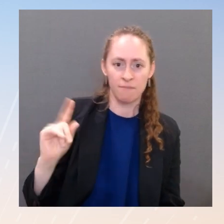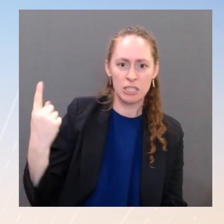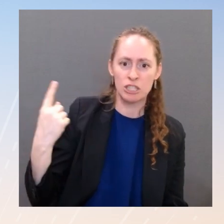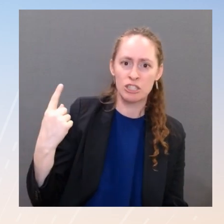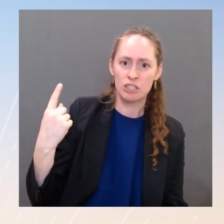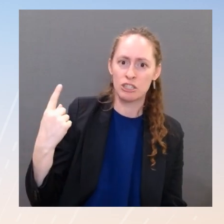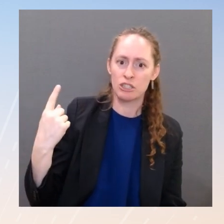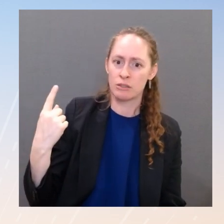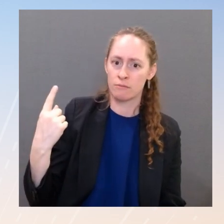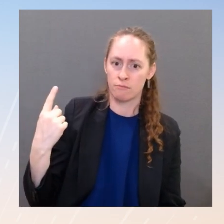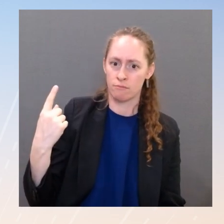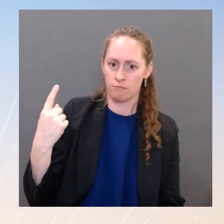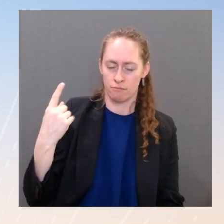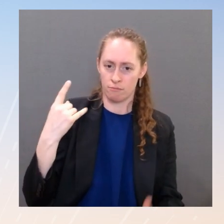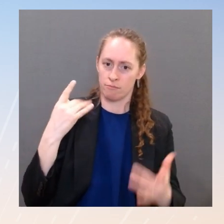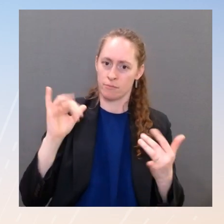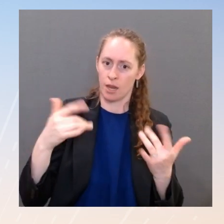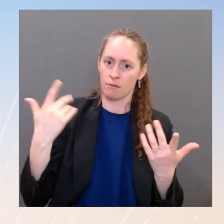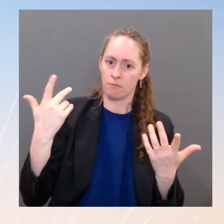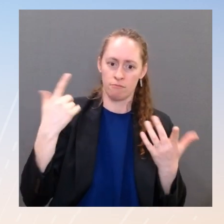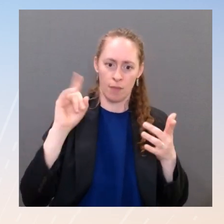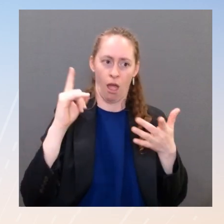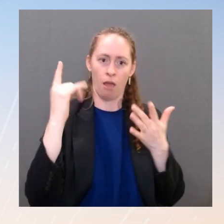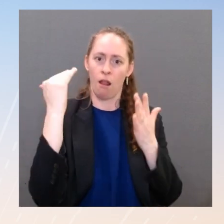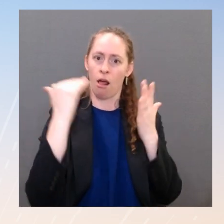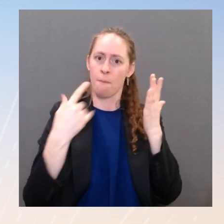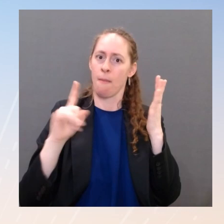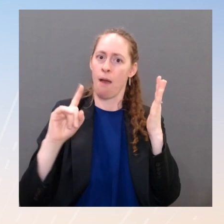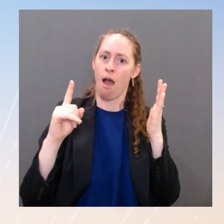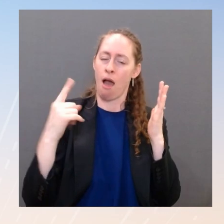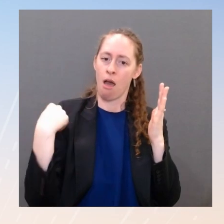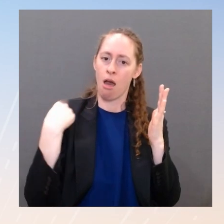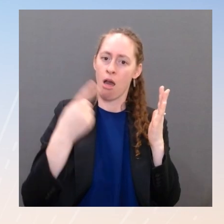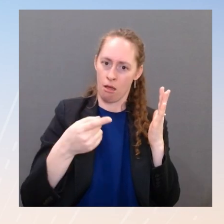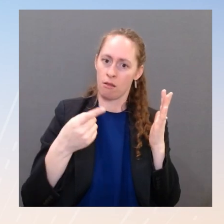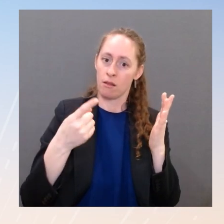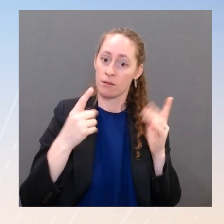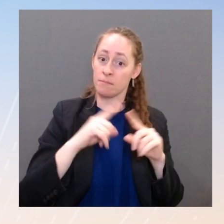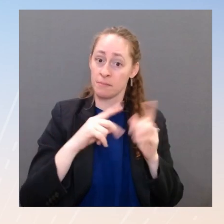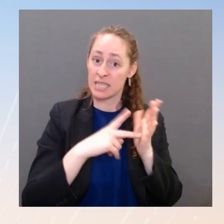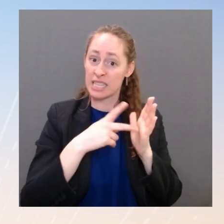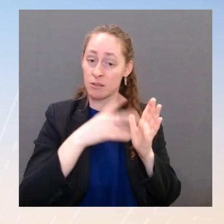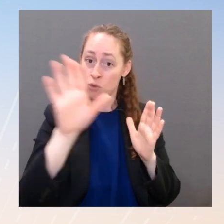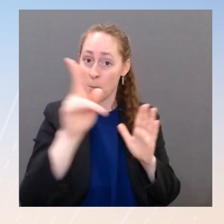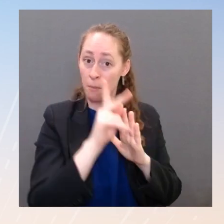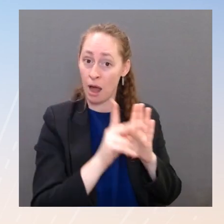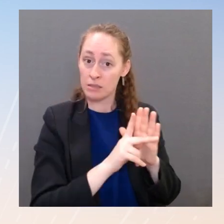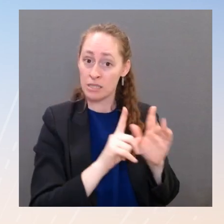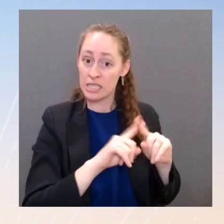of a change of policy towards East Asia? Ms. Psaki: In what capacity?